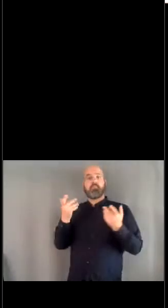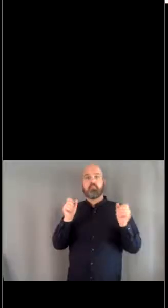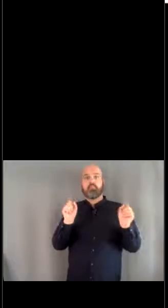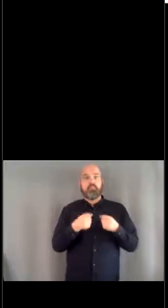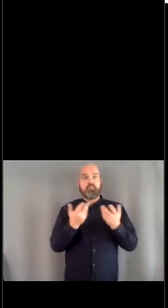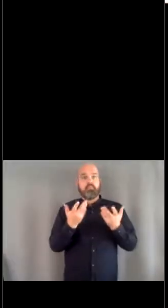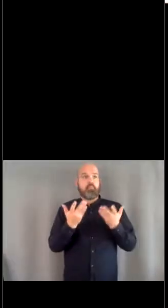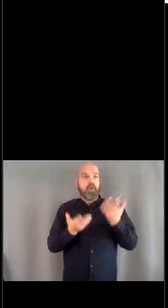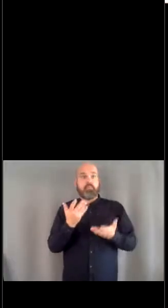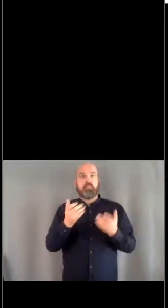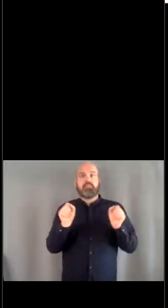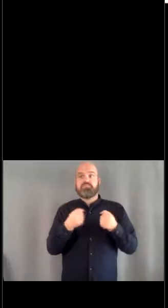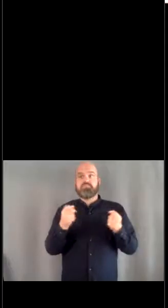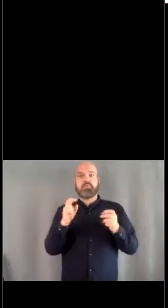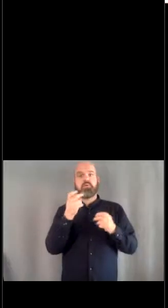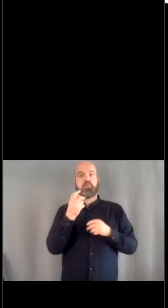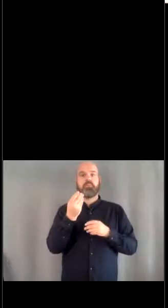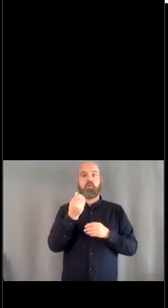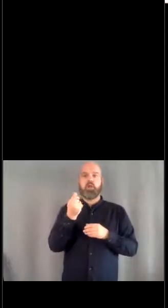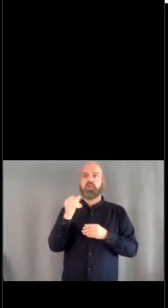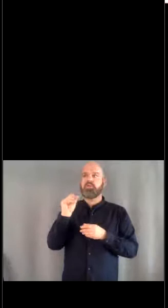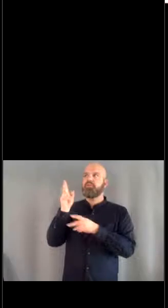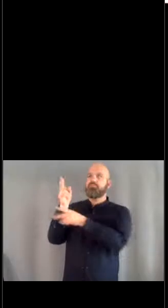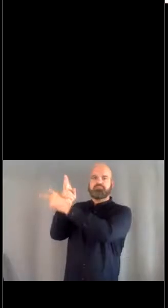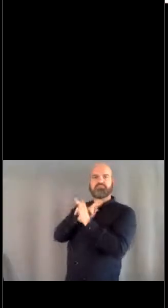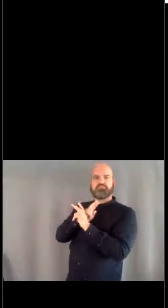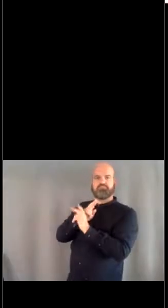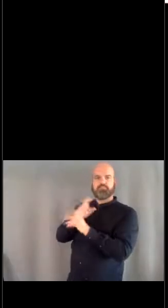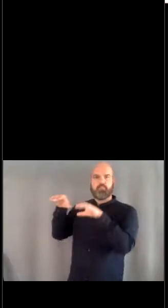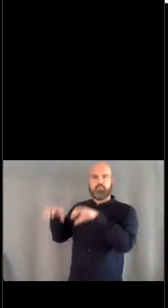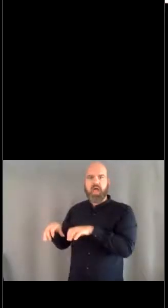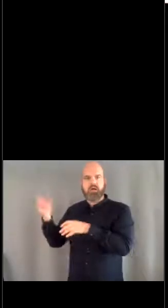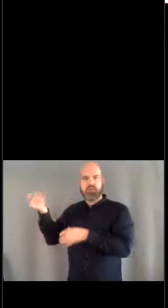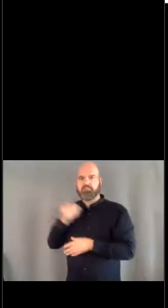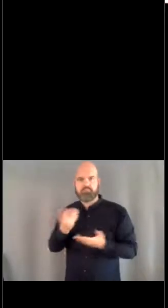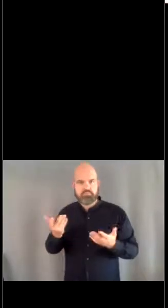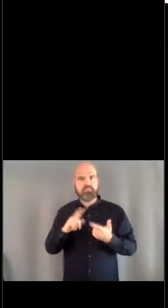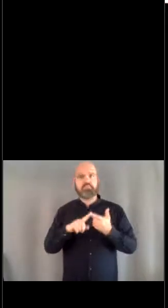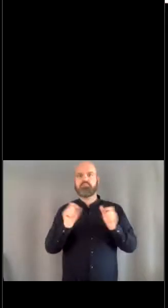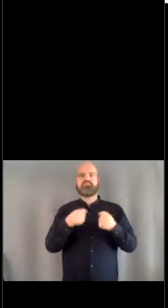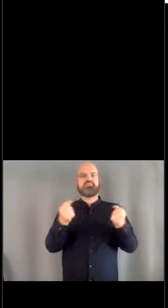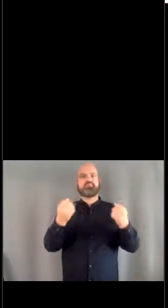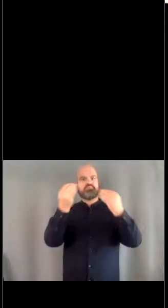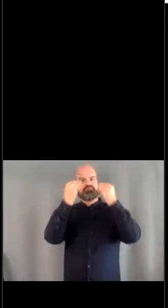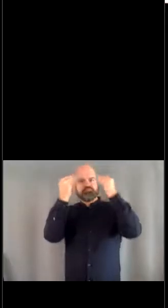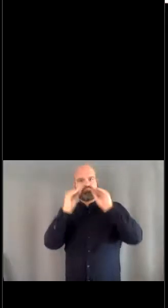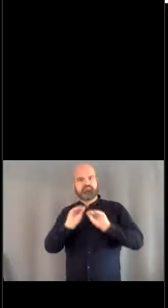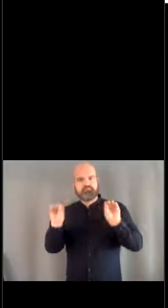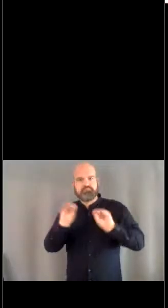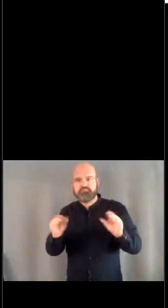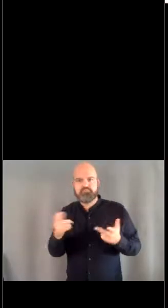they aren't accessible and they are closed to people with disabilities. We need to have a collection of these.